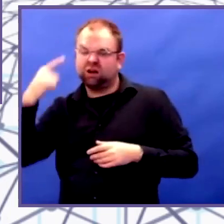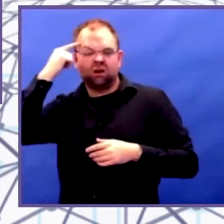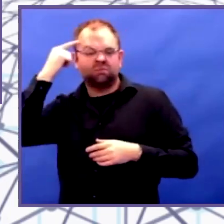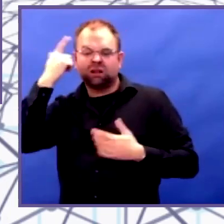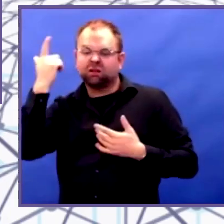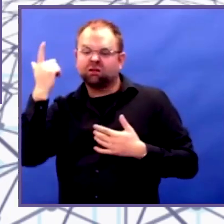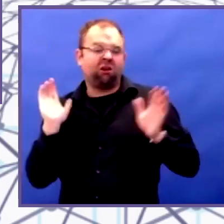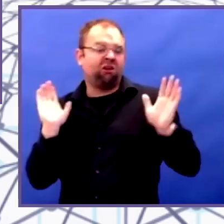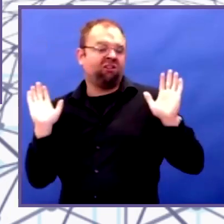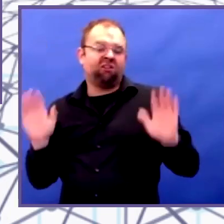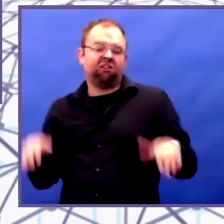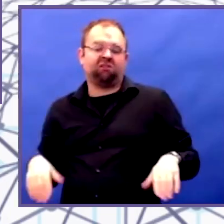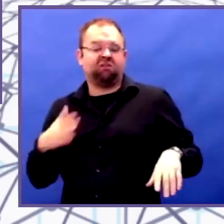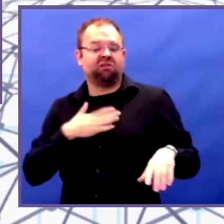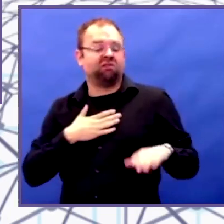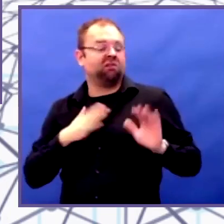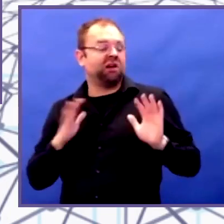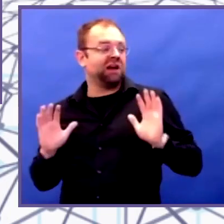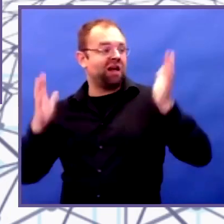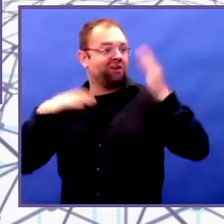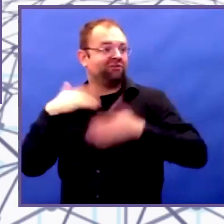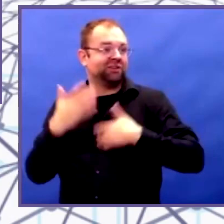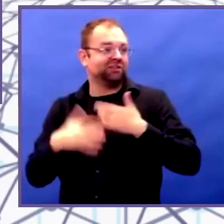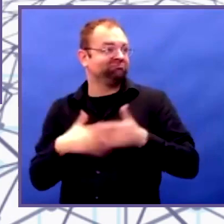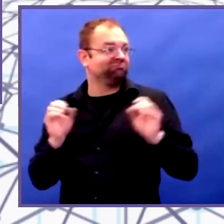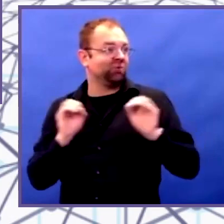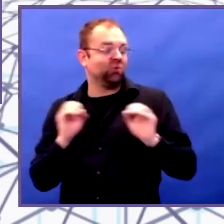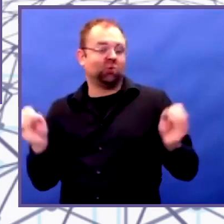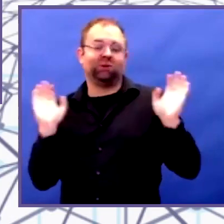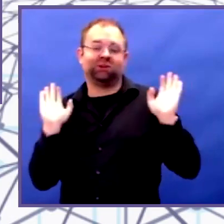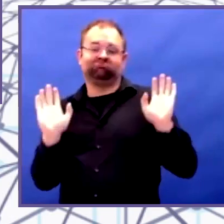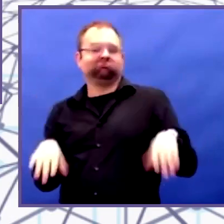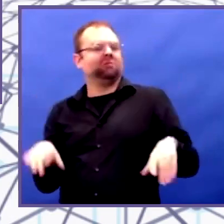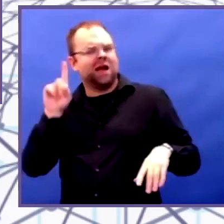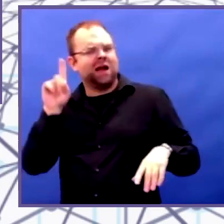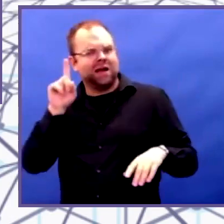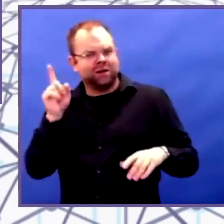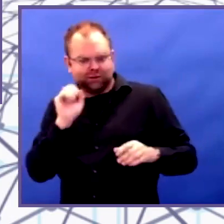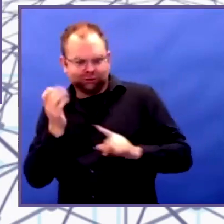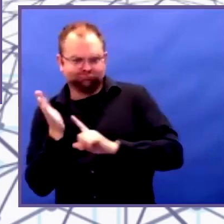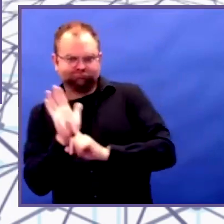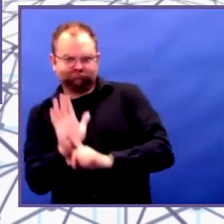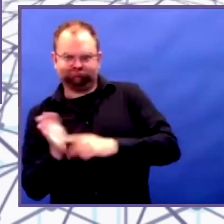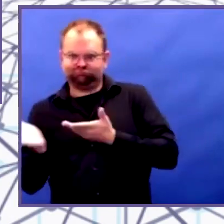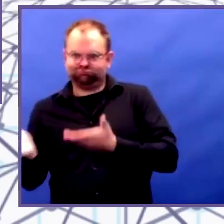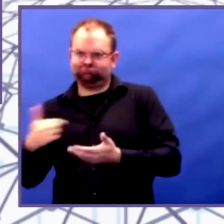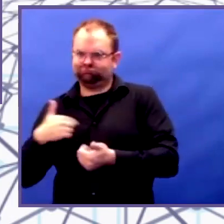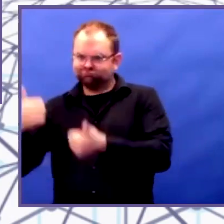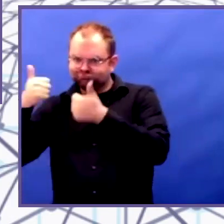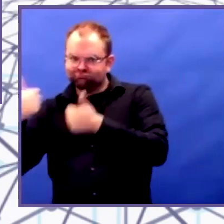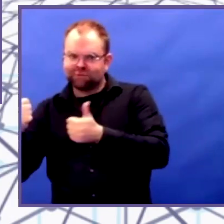a country, as a ministry of social welfare and as partners also working on disability, is collaboration.